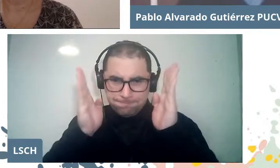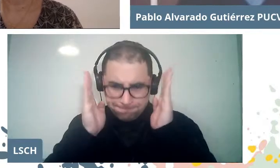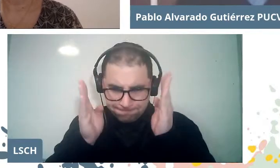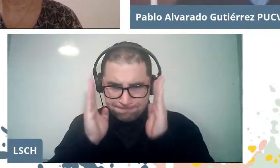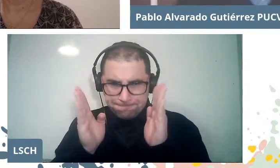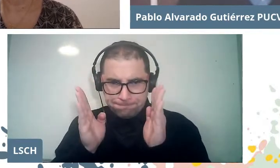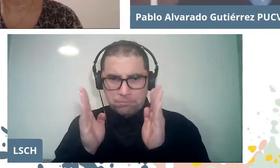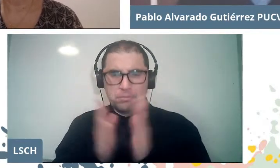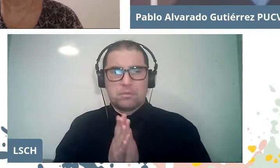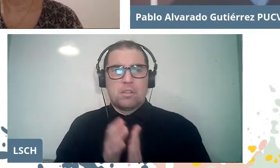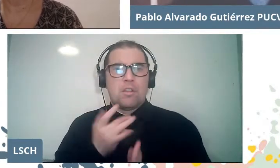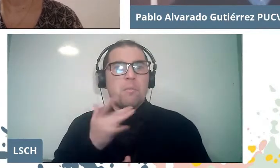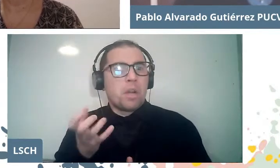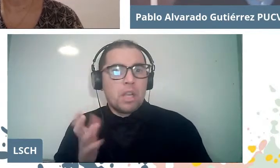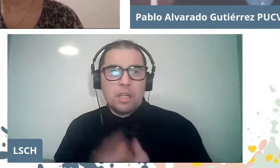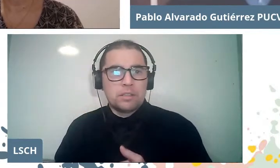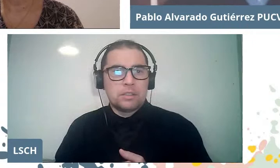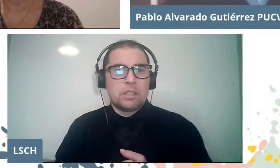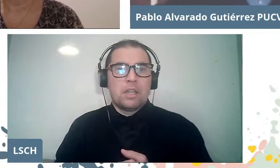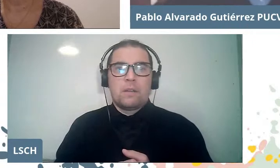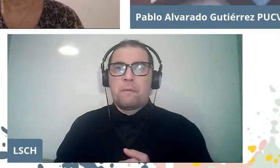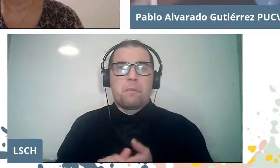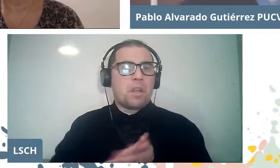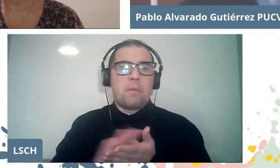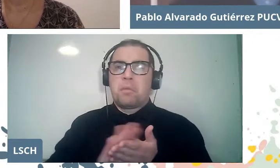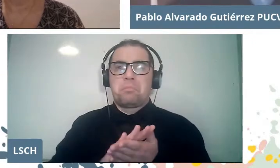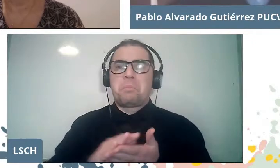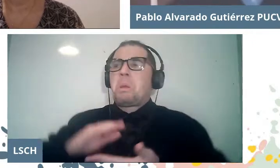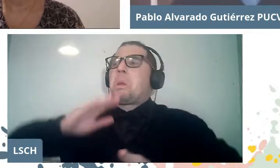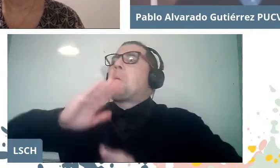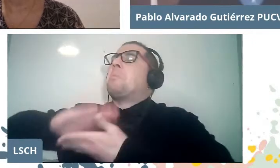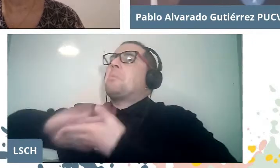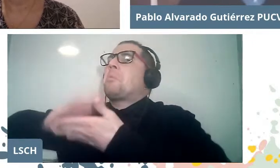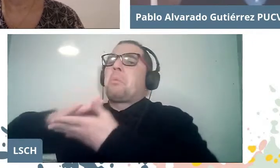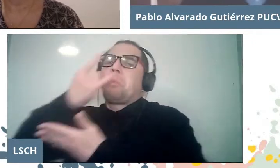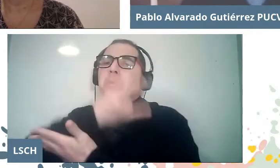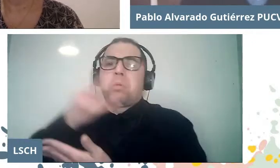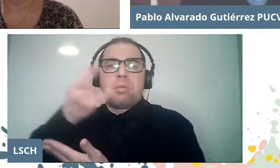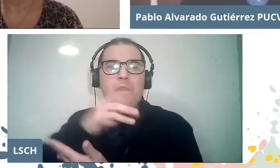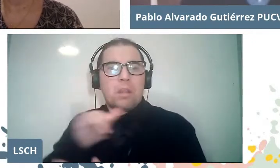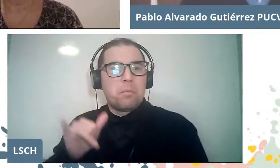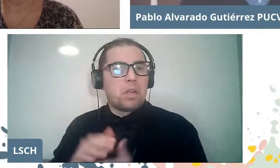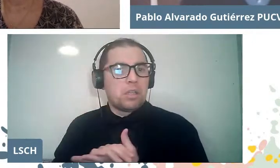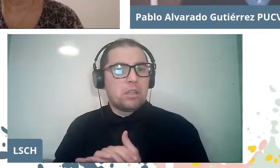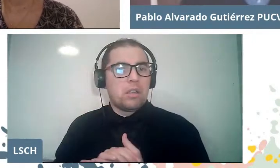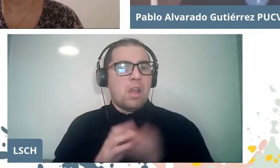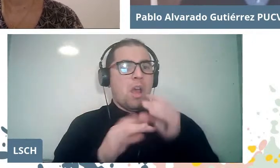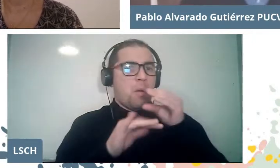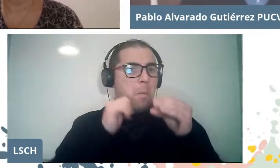because if they go of reel they can not play their instrument the next day.